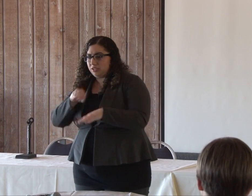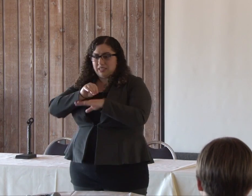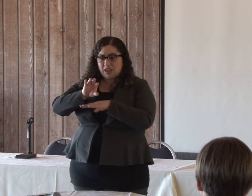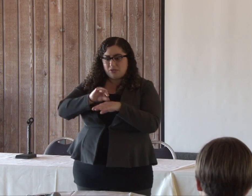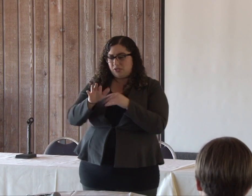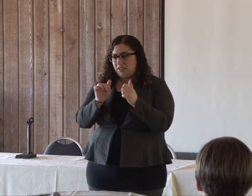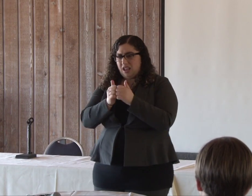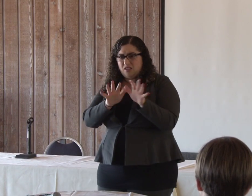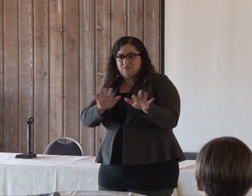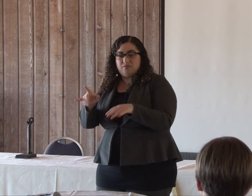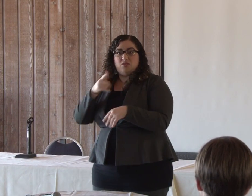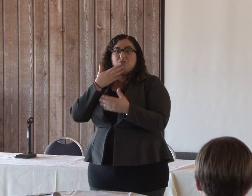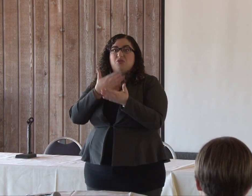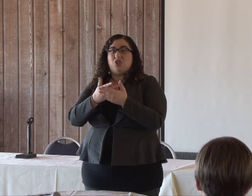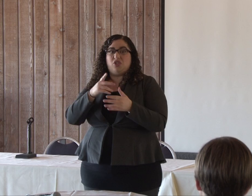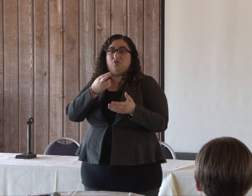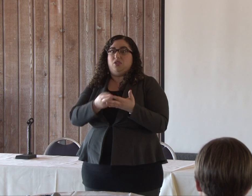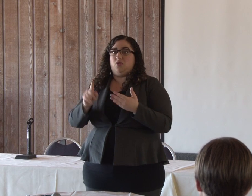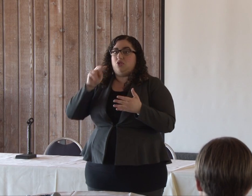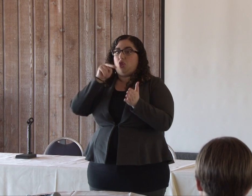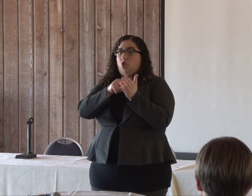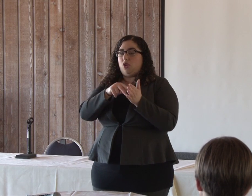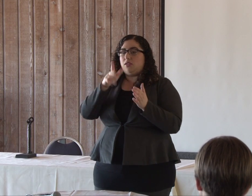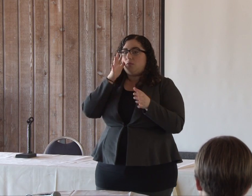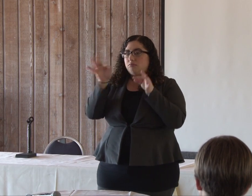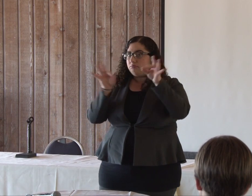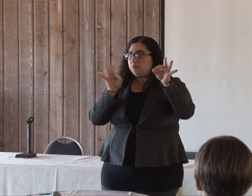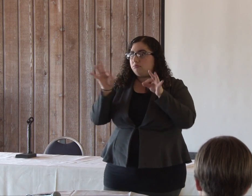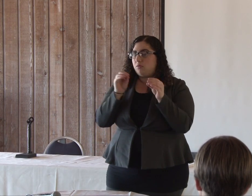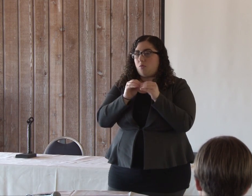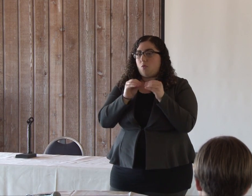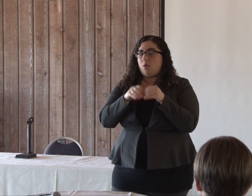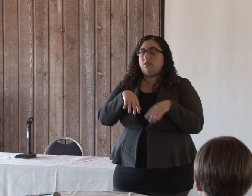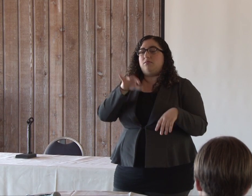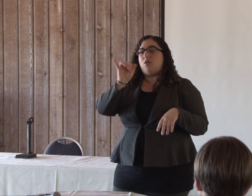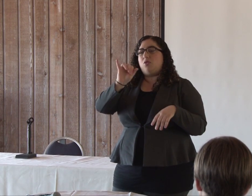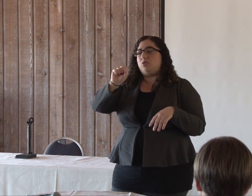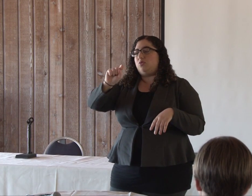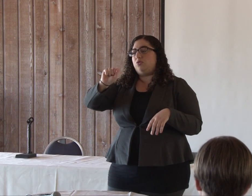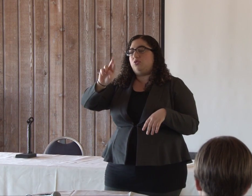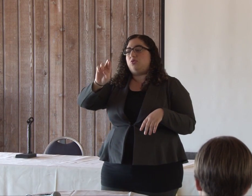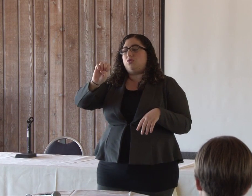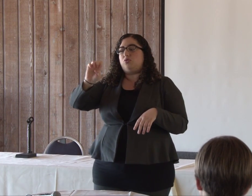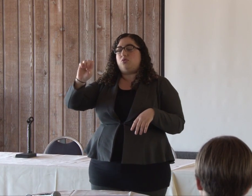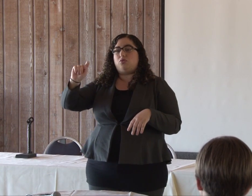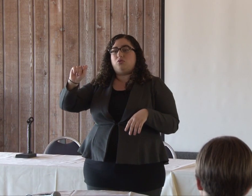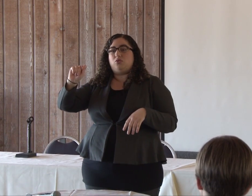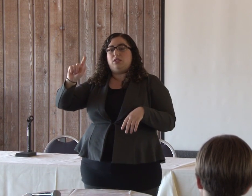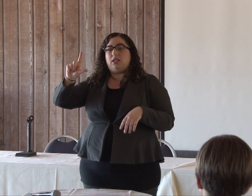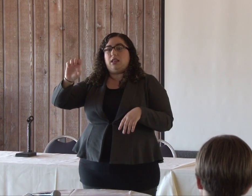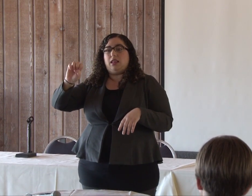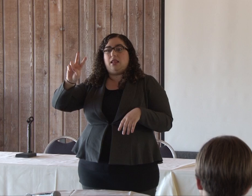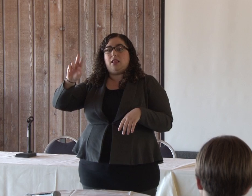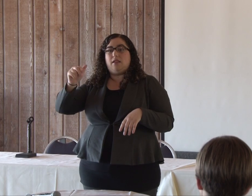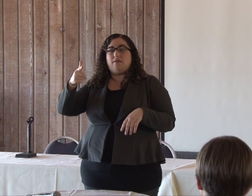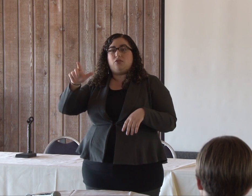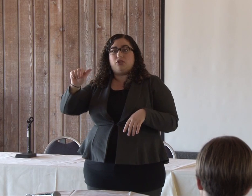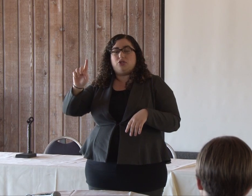The dynamics in the classrooms and. The teachers and the counselors and how everyone can team together and all the resources that are in play when educating a Deaf